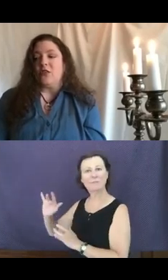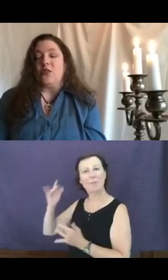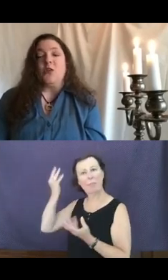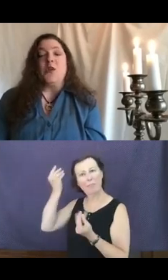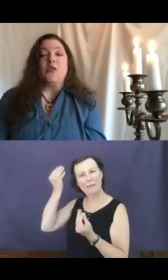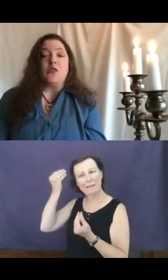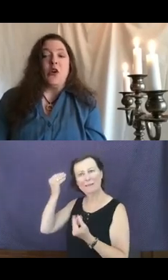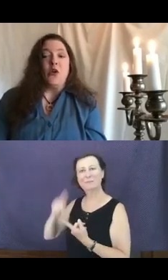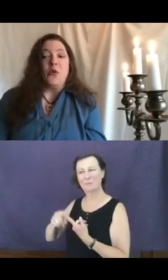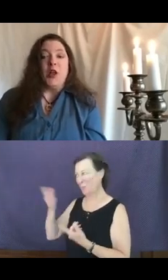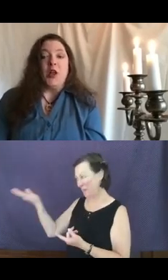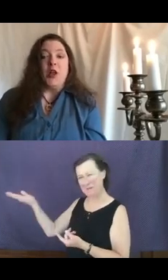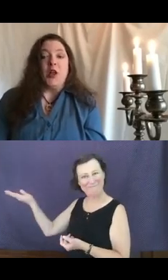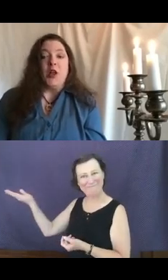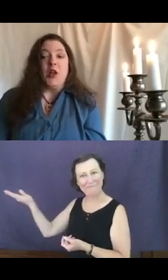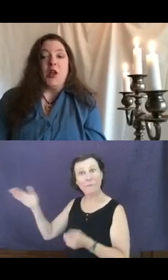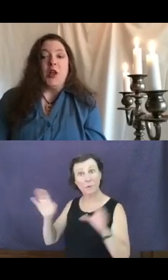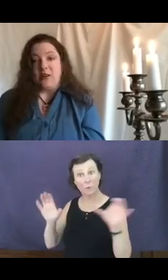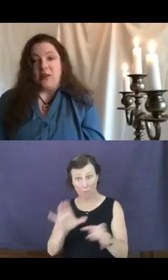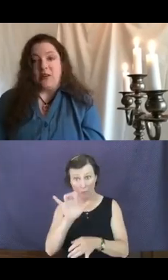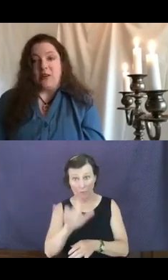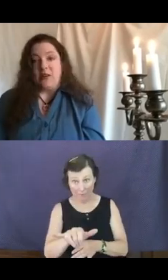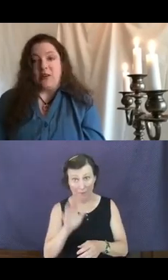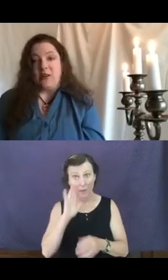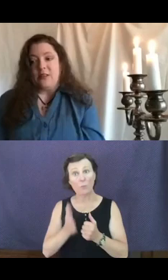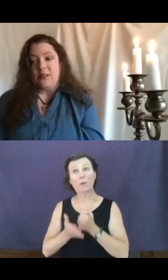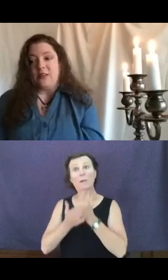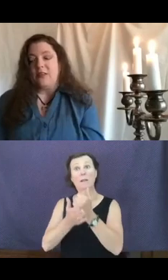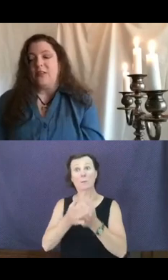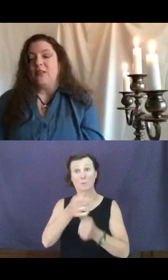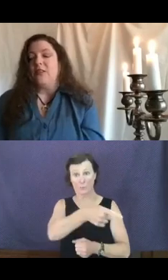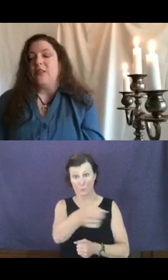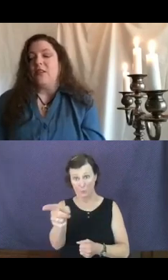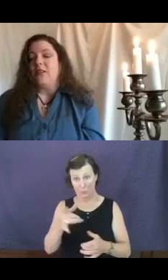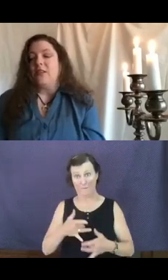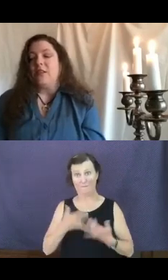Doing so will help you feel better as well.